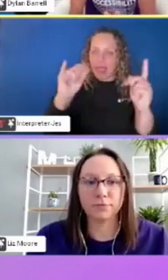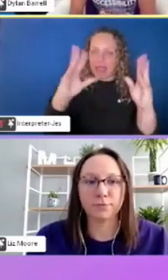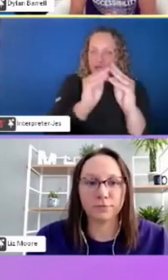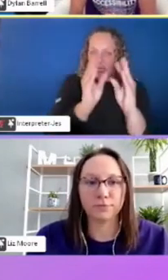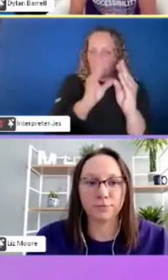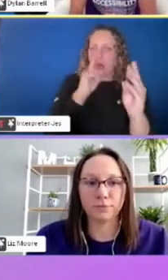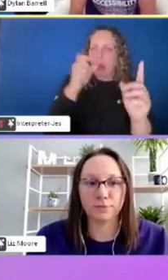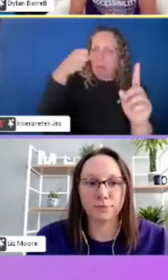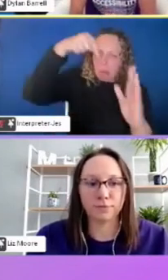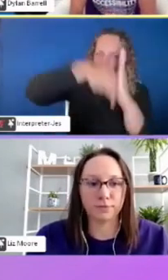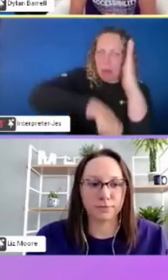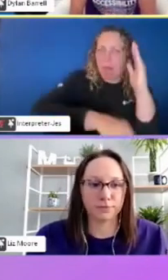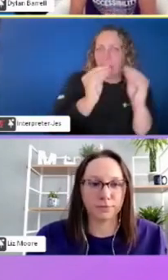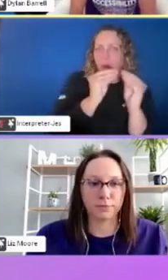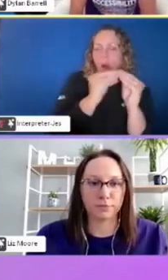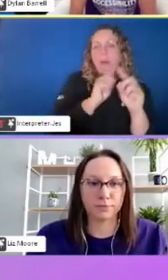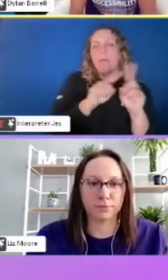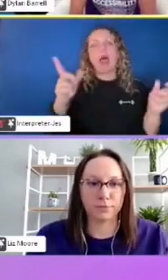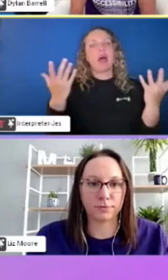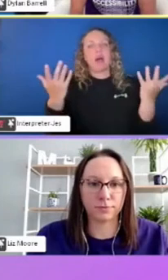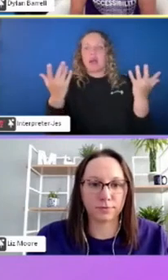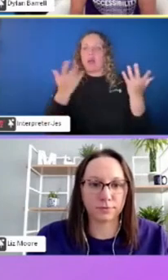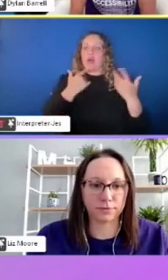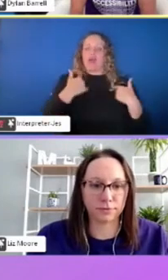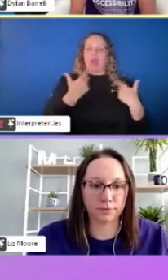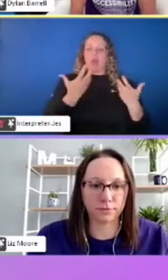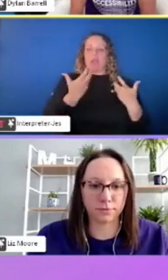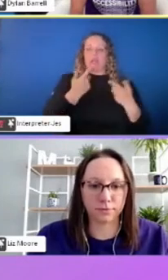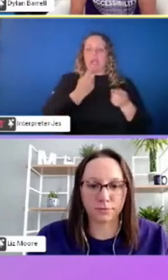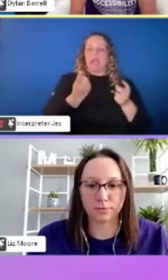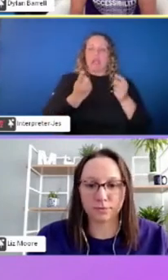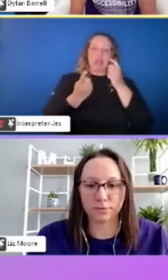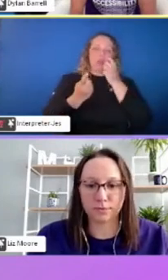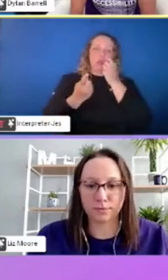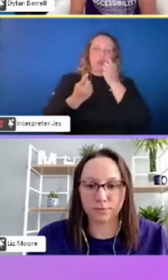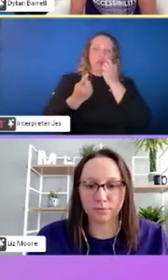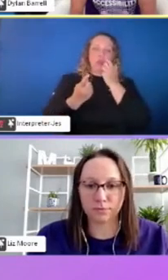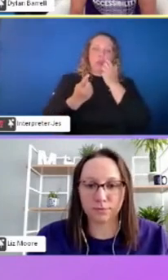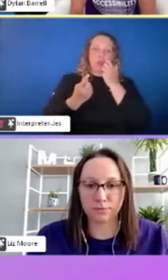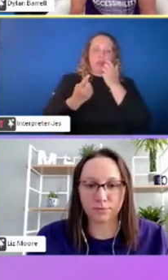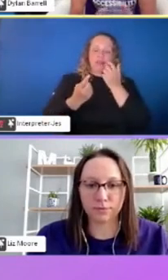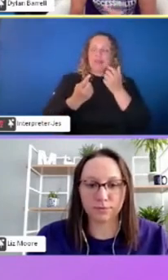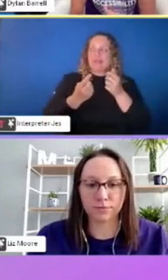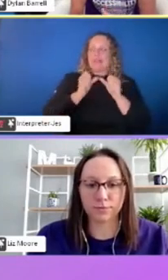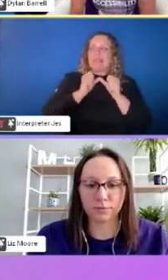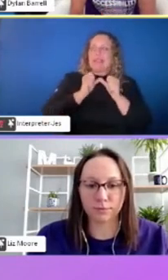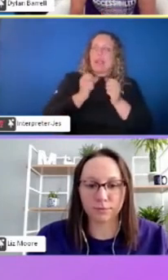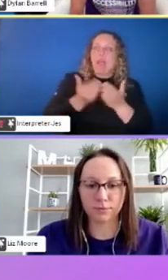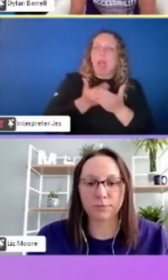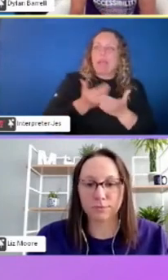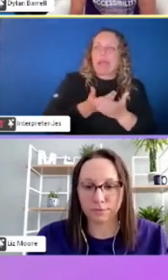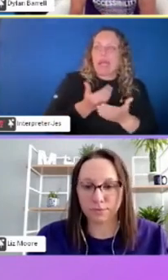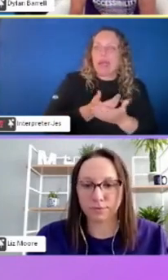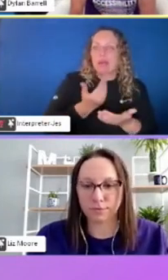But otherwise I would say stay abreast of... Deque puts out information